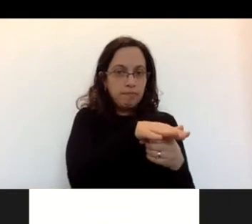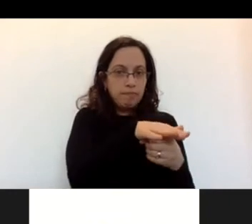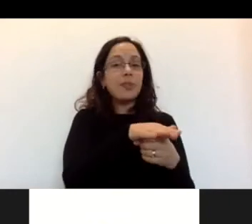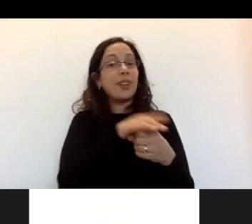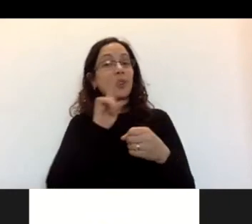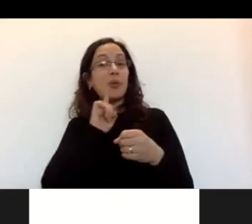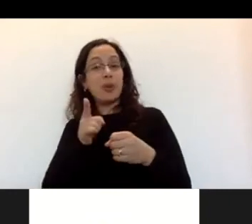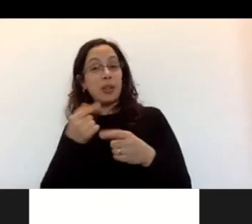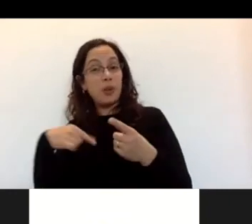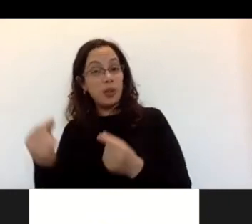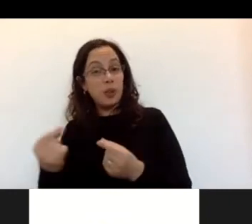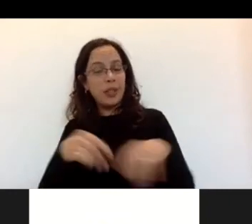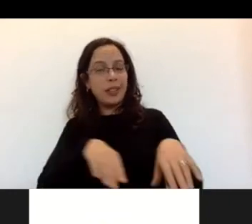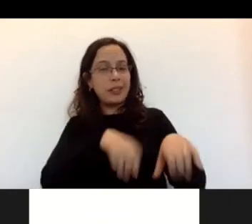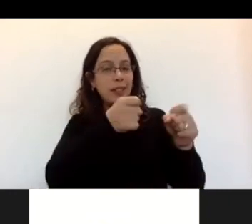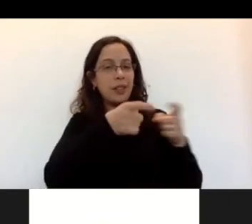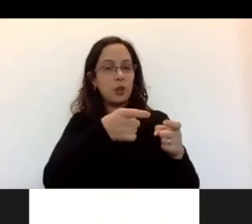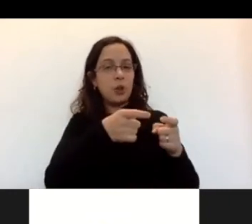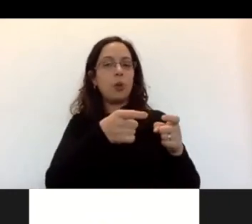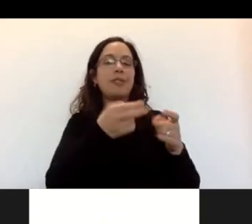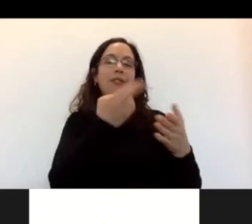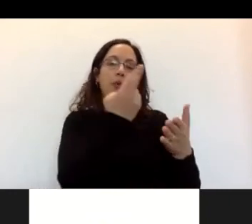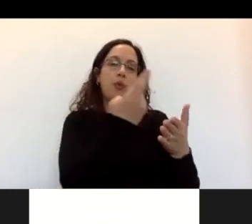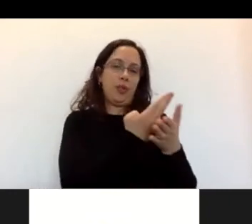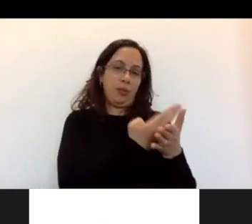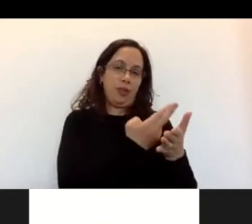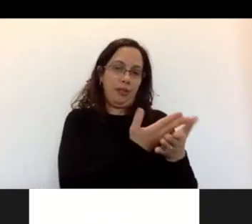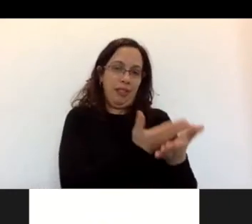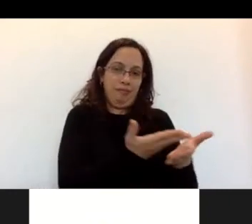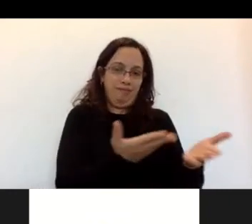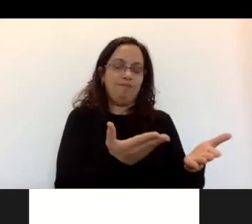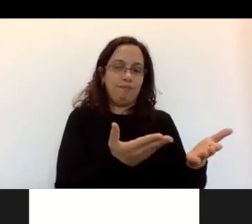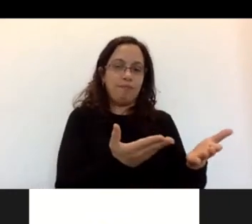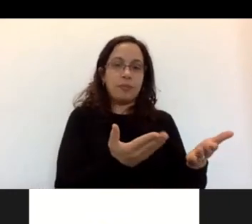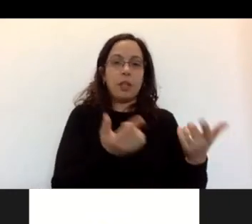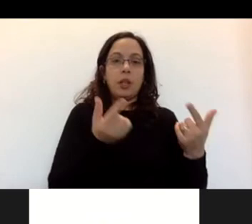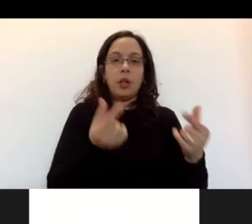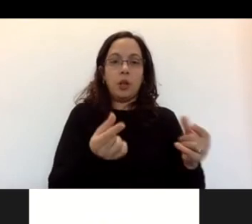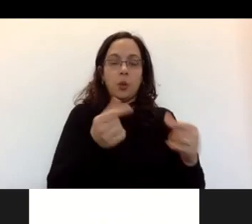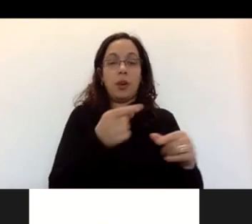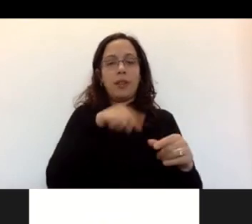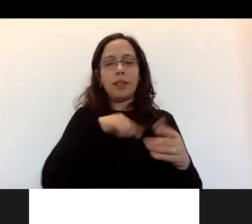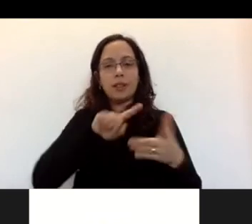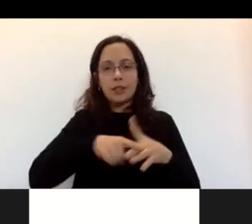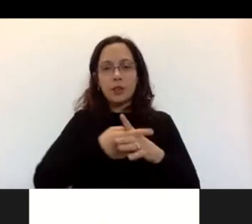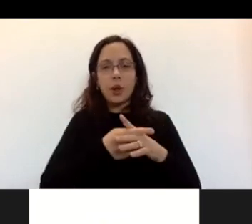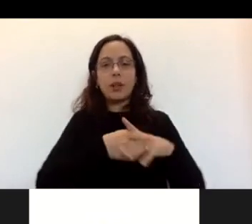over resources right? and so as it begins to kind of territorialize its own power,